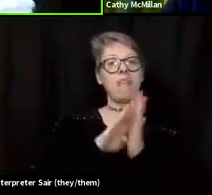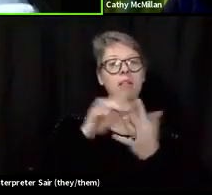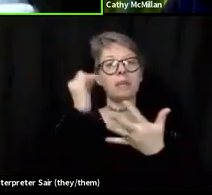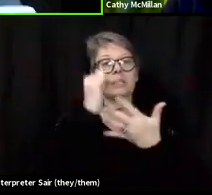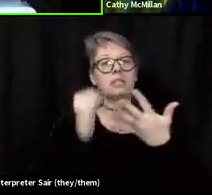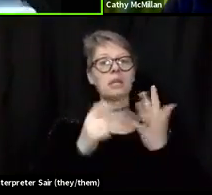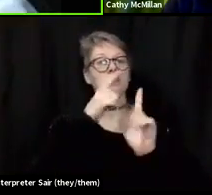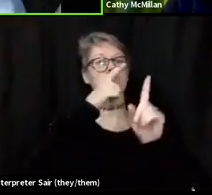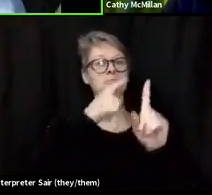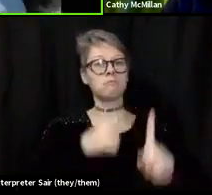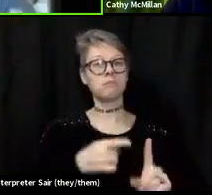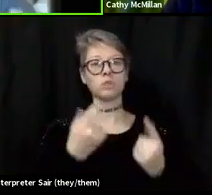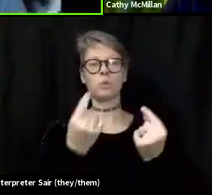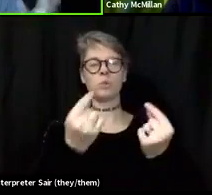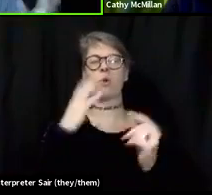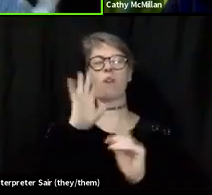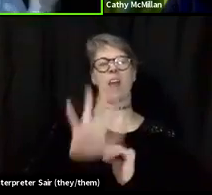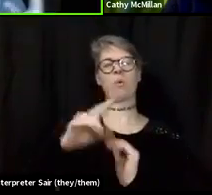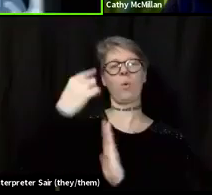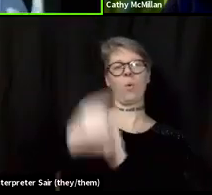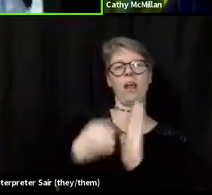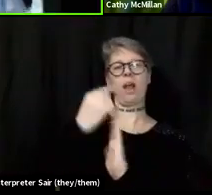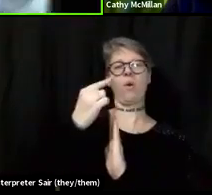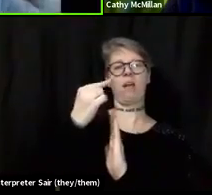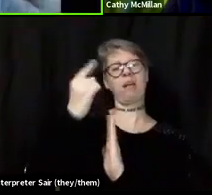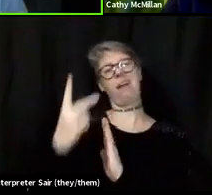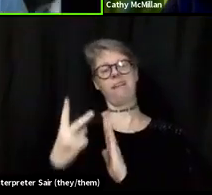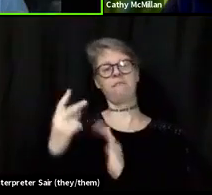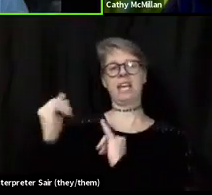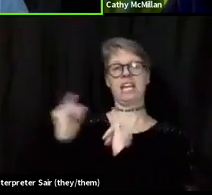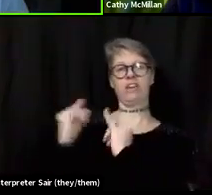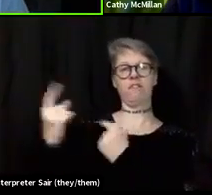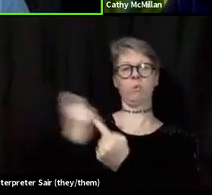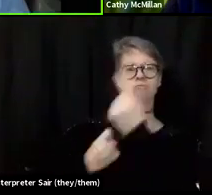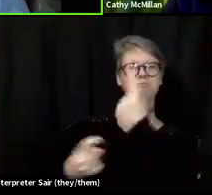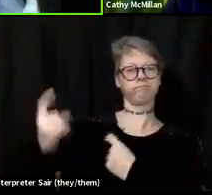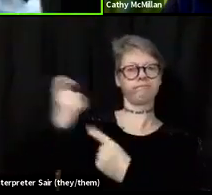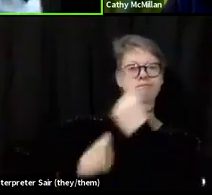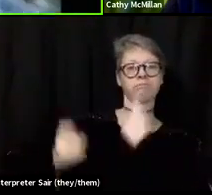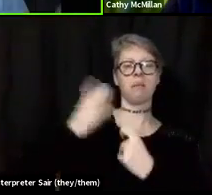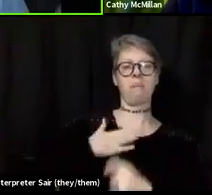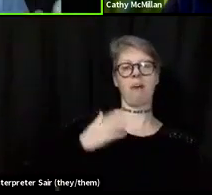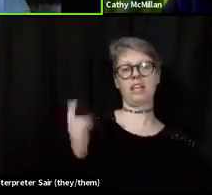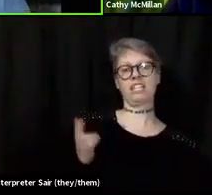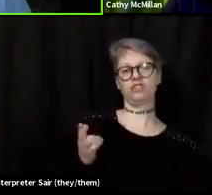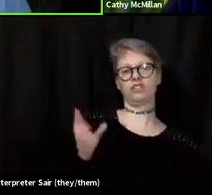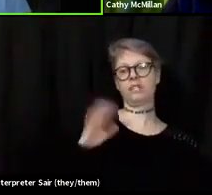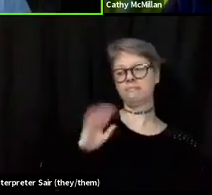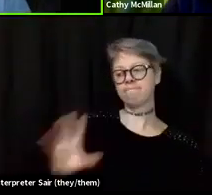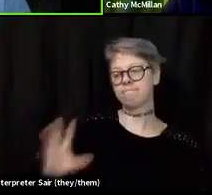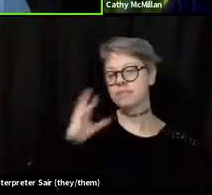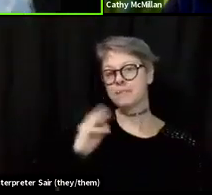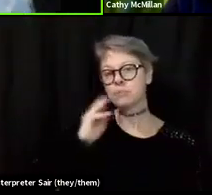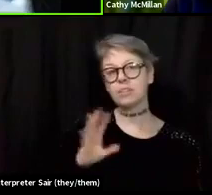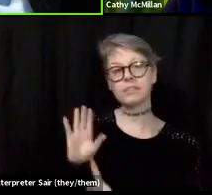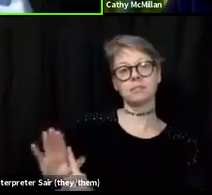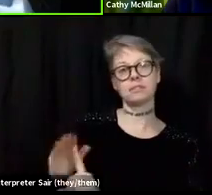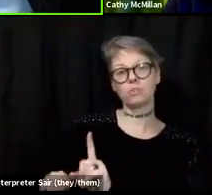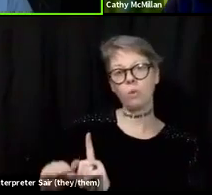what you're doing what your developmental stages. were like live were like, it's a were like, it's a good hour and a half that parents have to go through the History of their child's and their child's and their